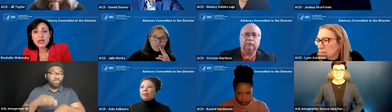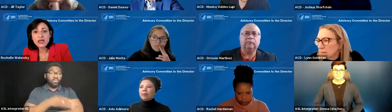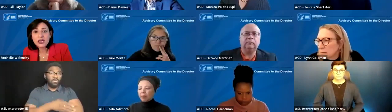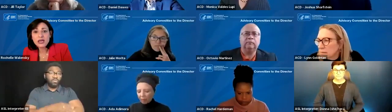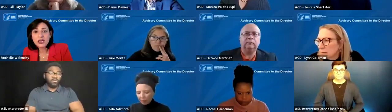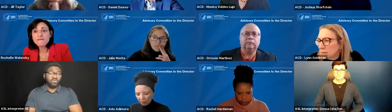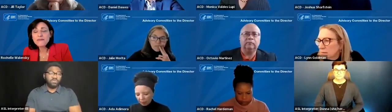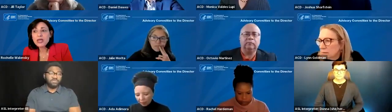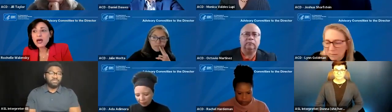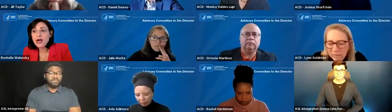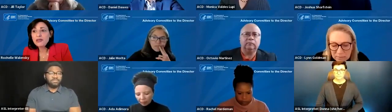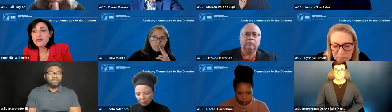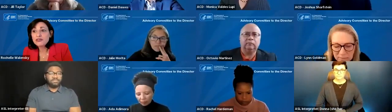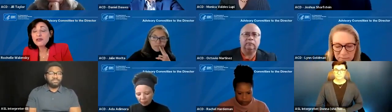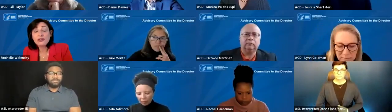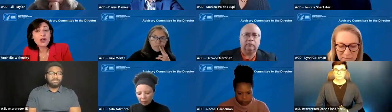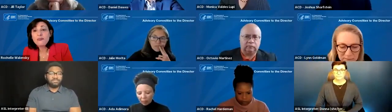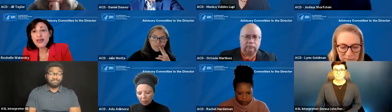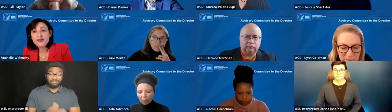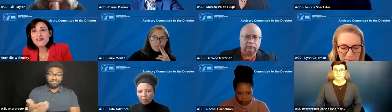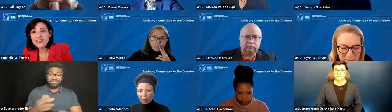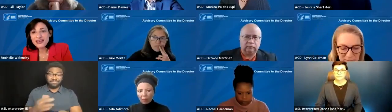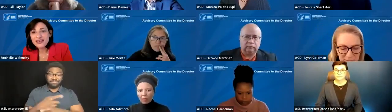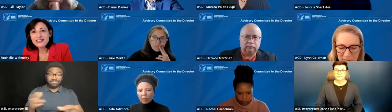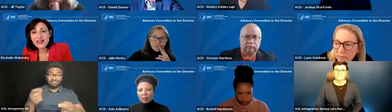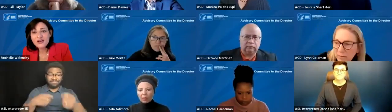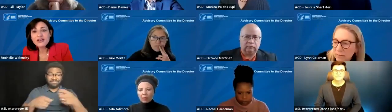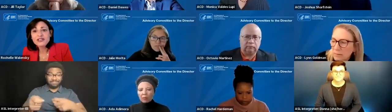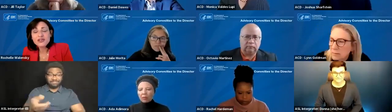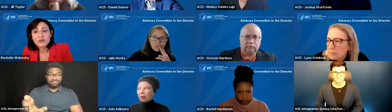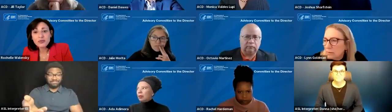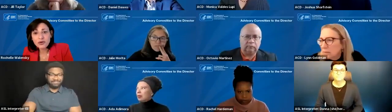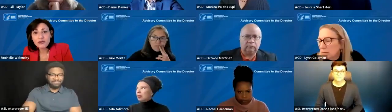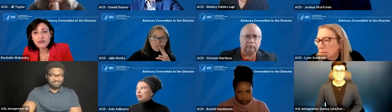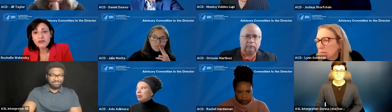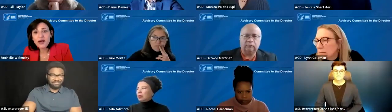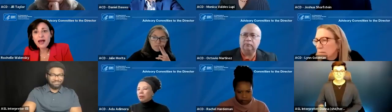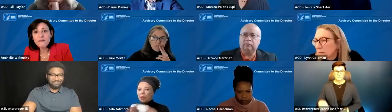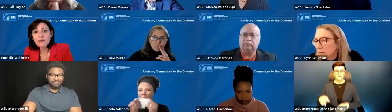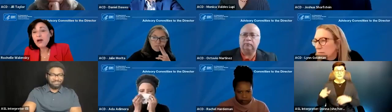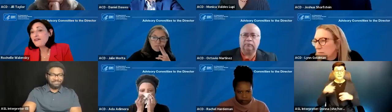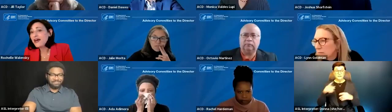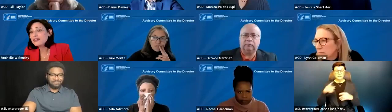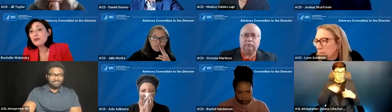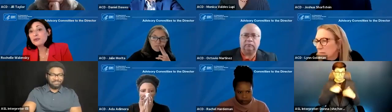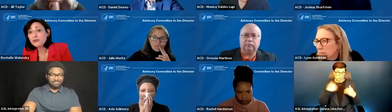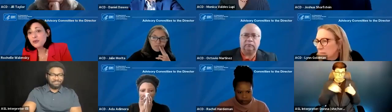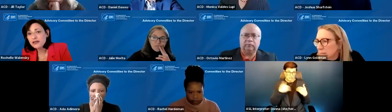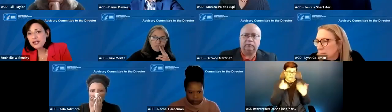there's a long menu of things, of areas to improve. I've asked people to prioritize.